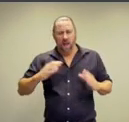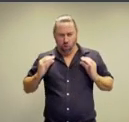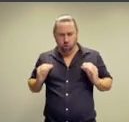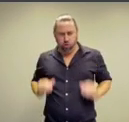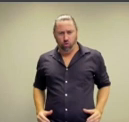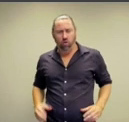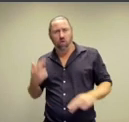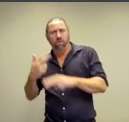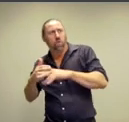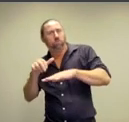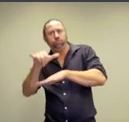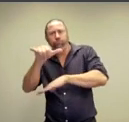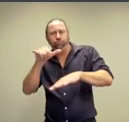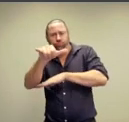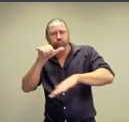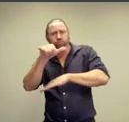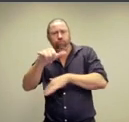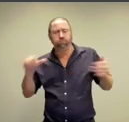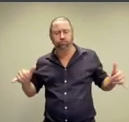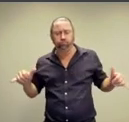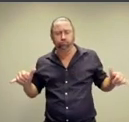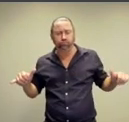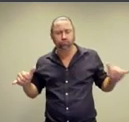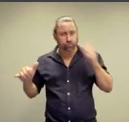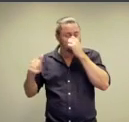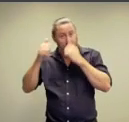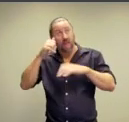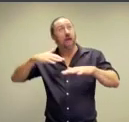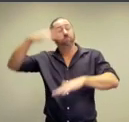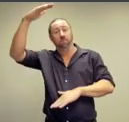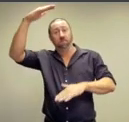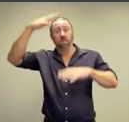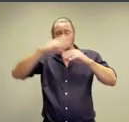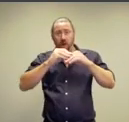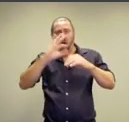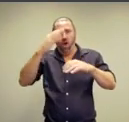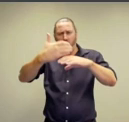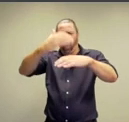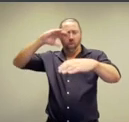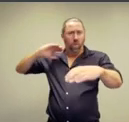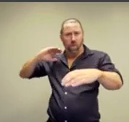and durable outerwear, by flying, while flying at rapid speeds and at high altitude in